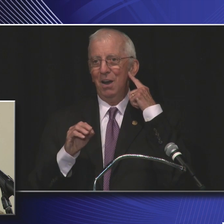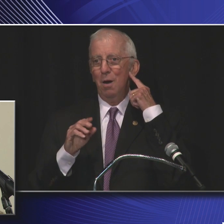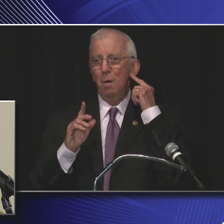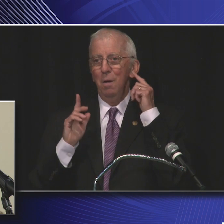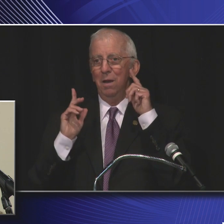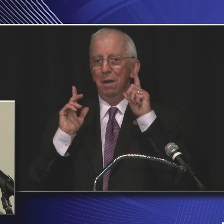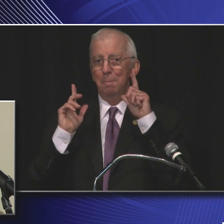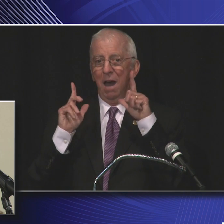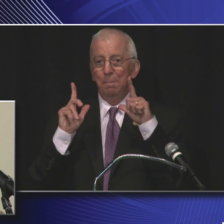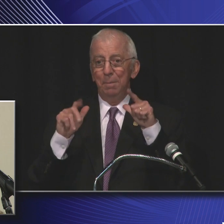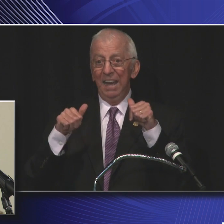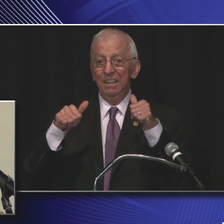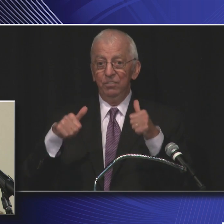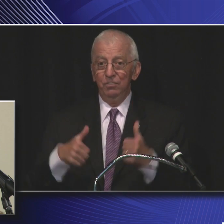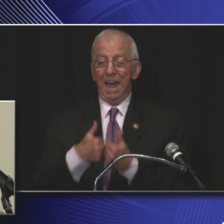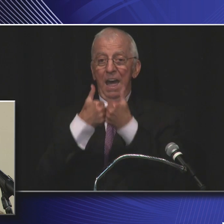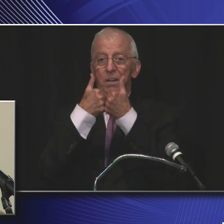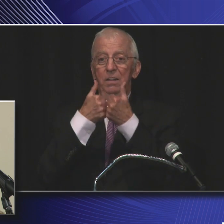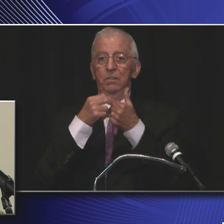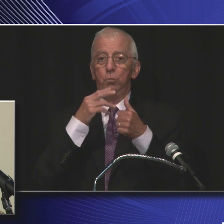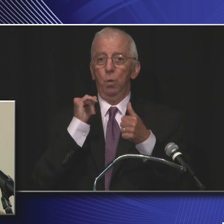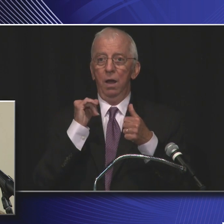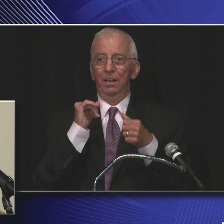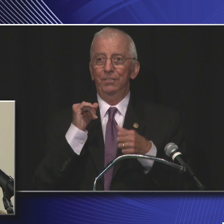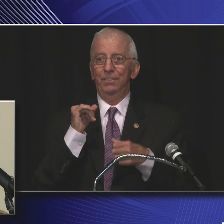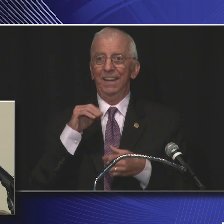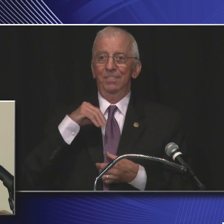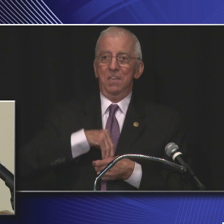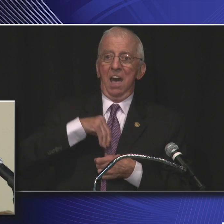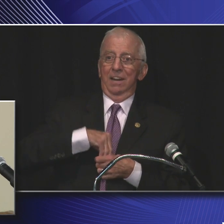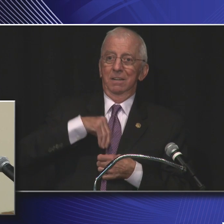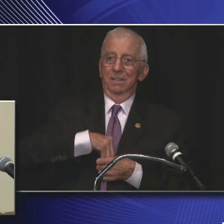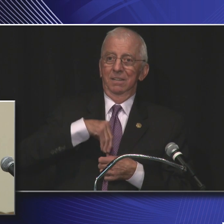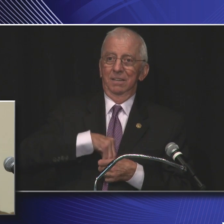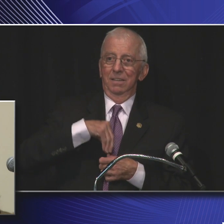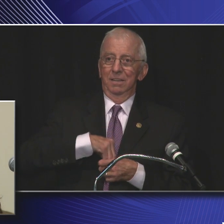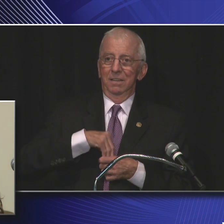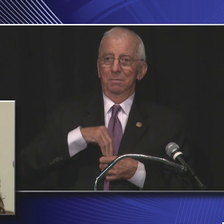So my biggest challenge was inside.